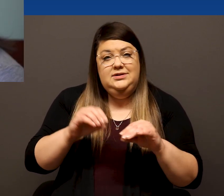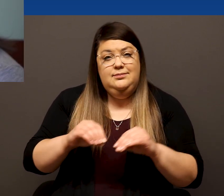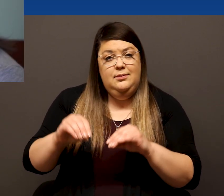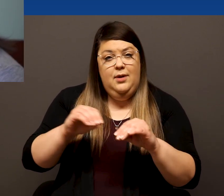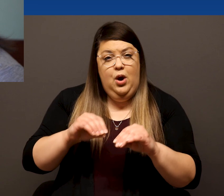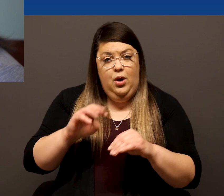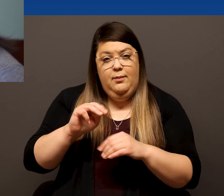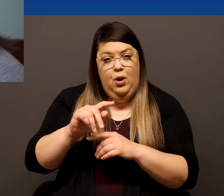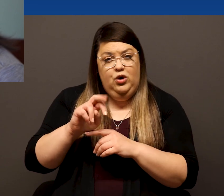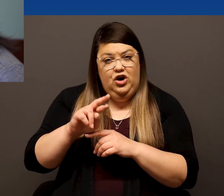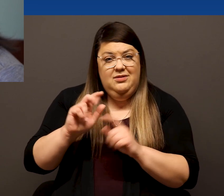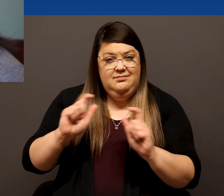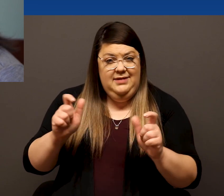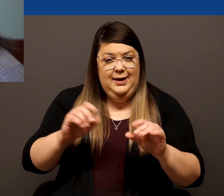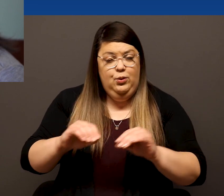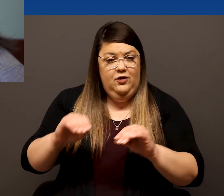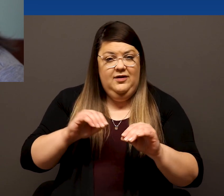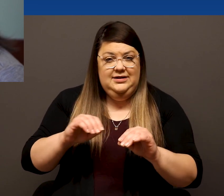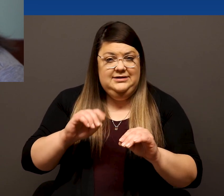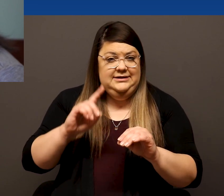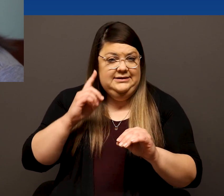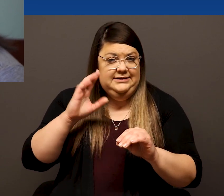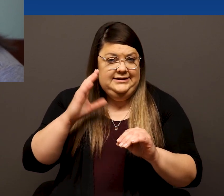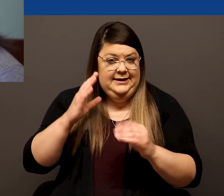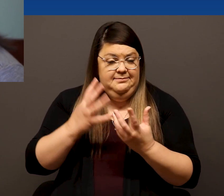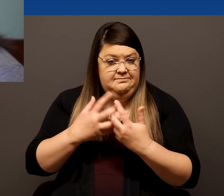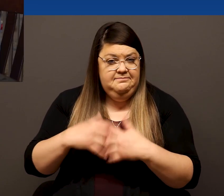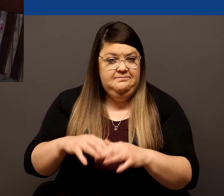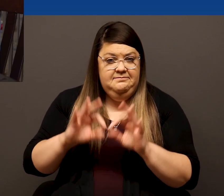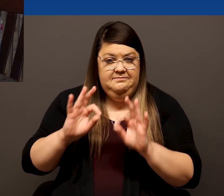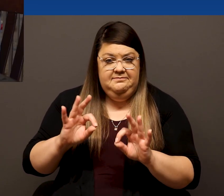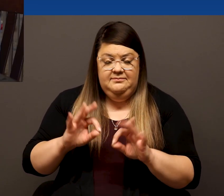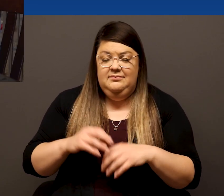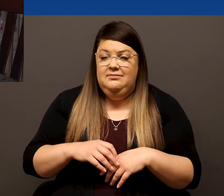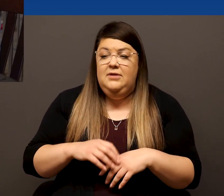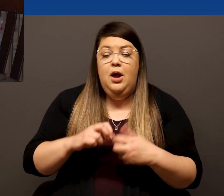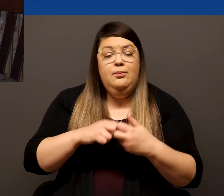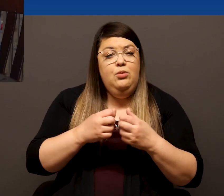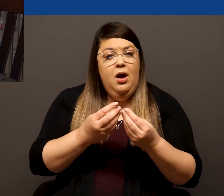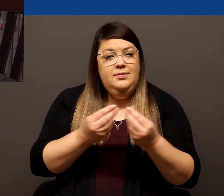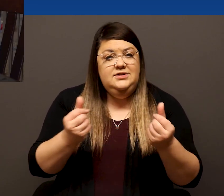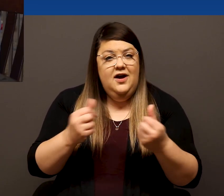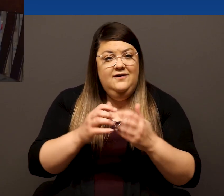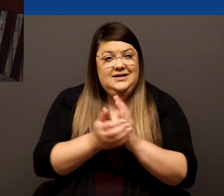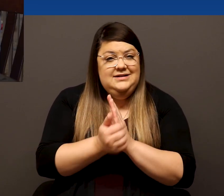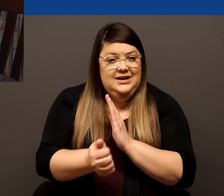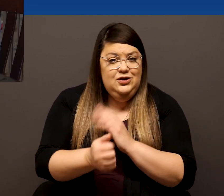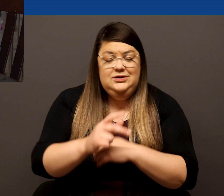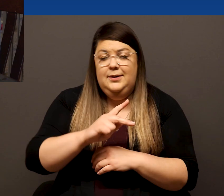His big movements, those seem to be going really well. Even the problem solving skills and personal social skills,